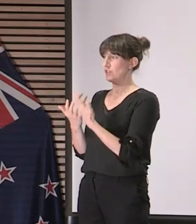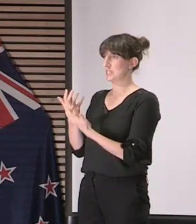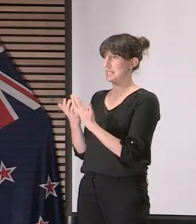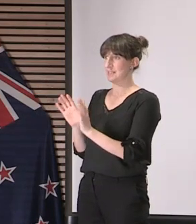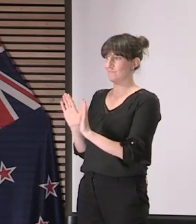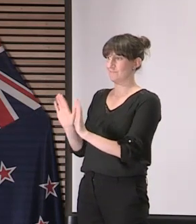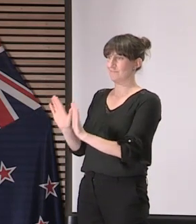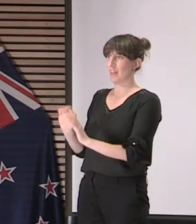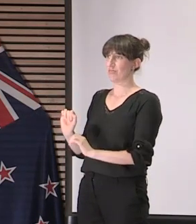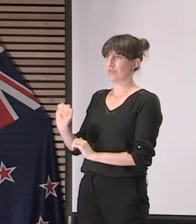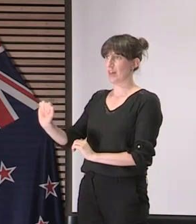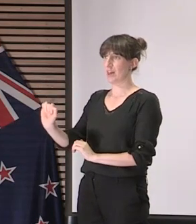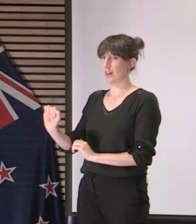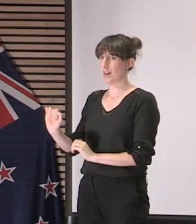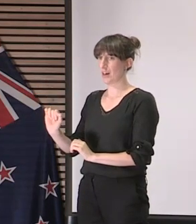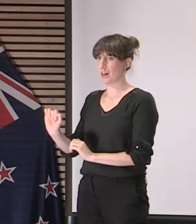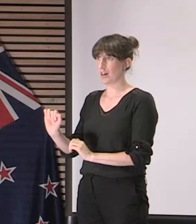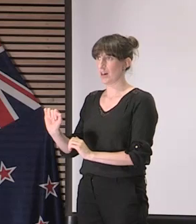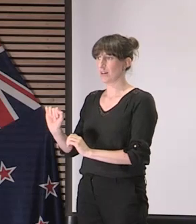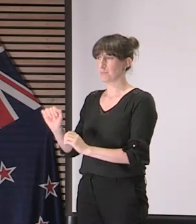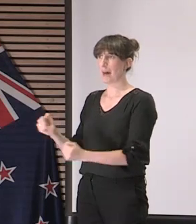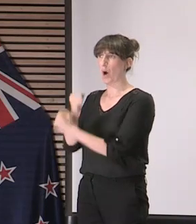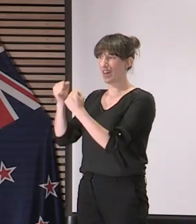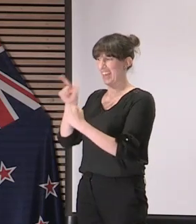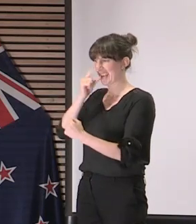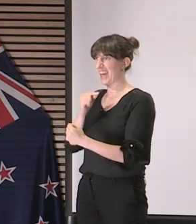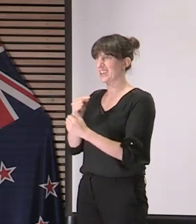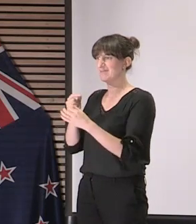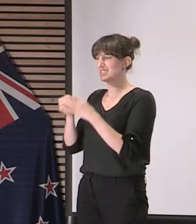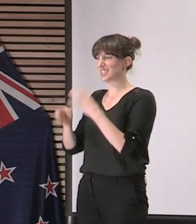year into Christmas? That's a